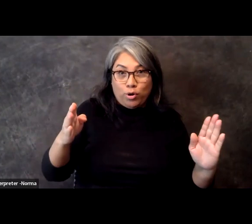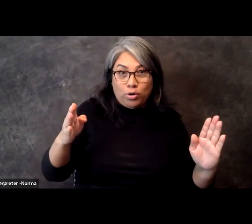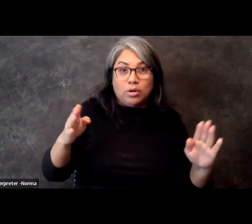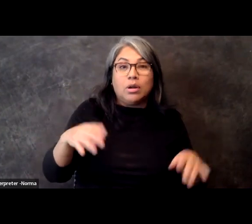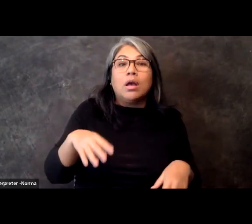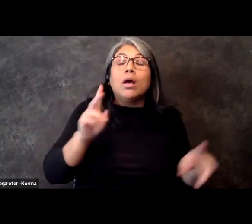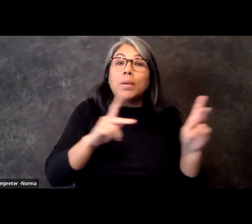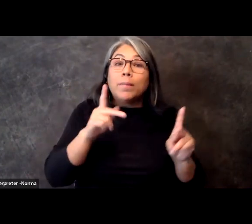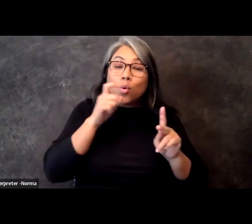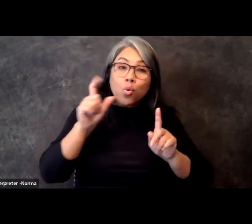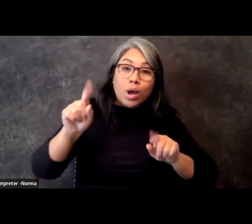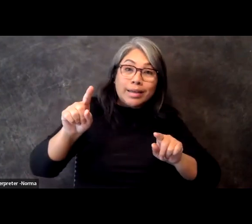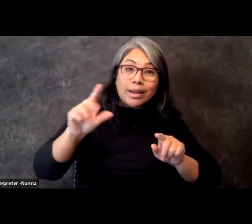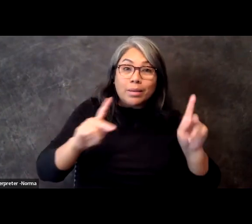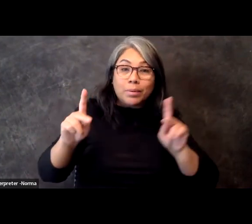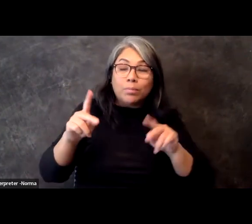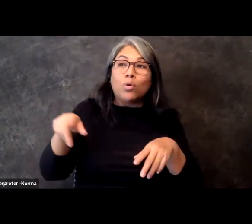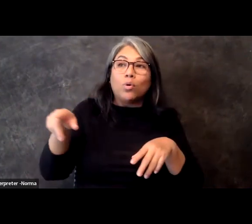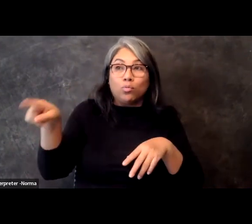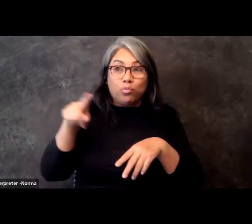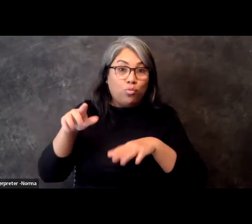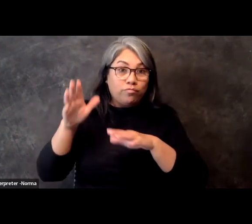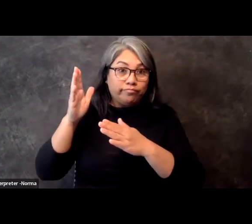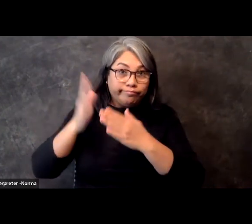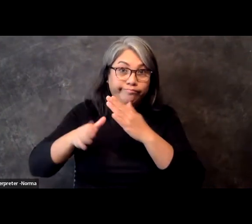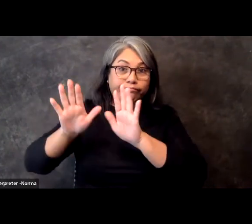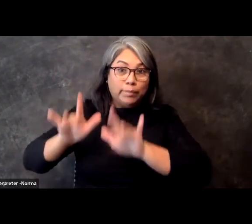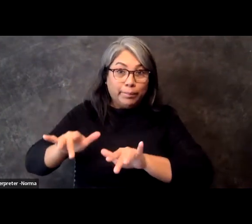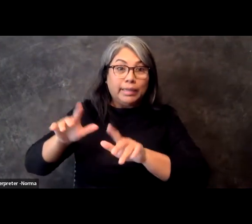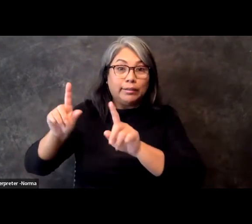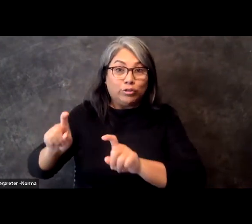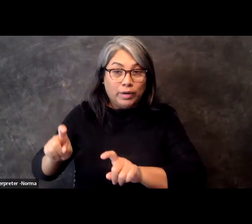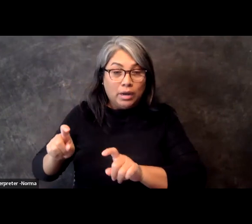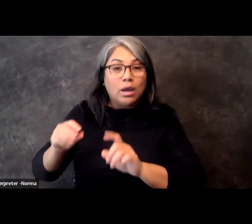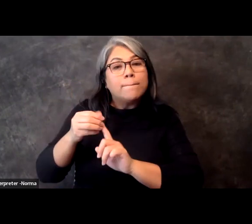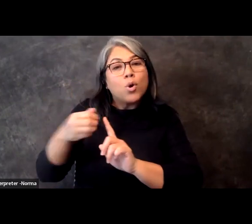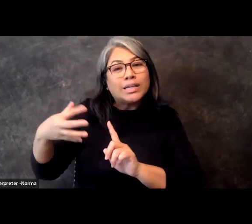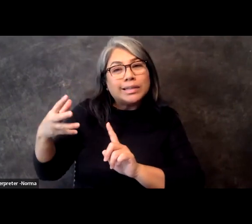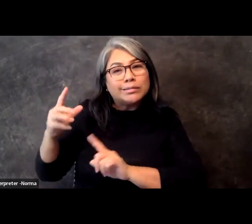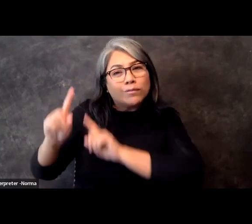and the surveys that they have completed more extensive questionnaires. If they were